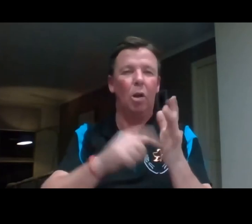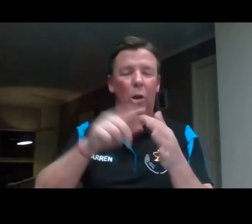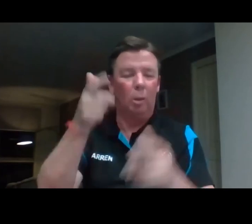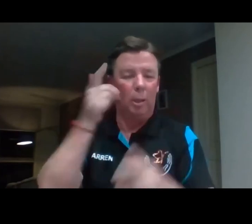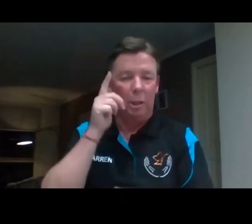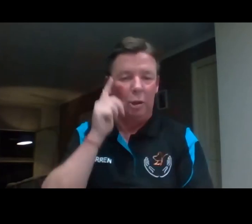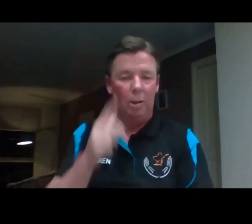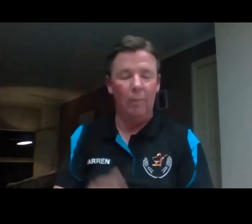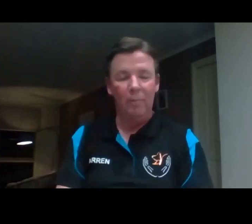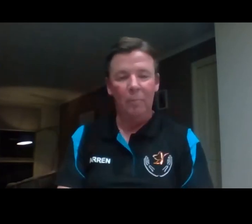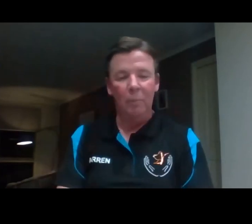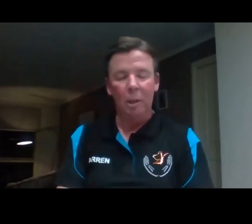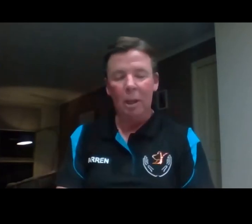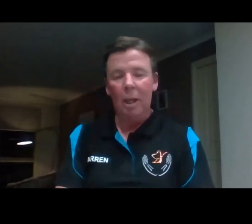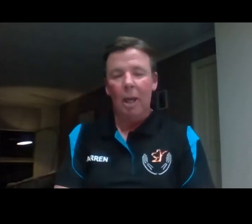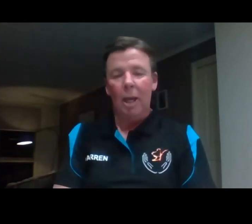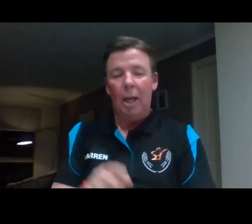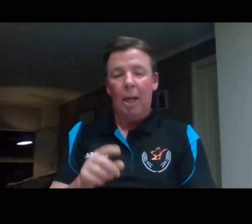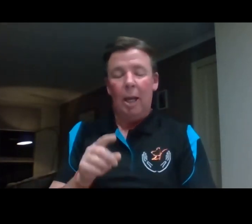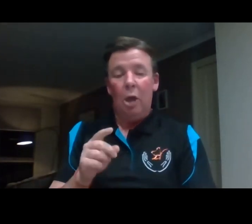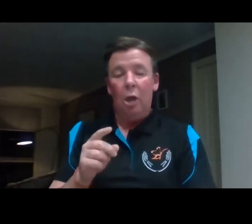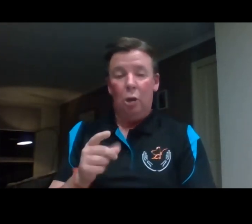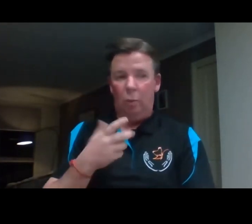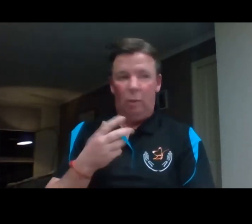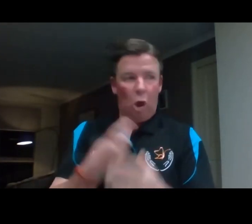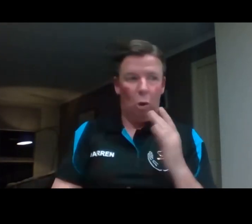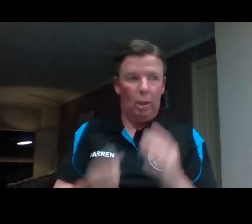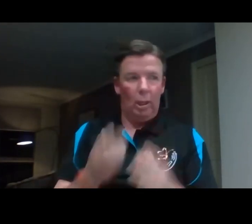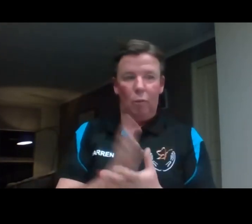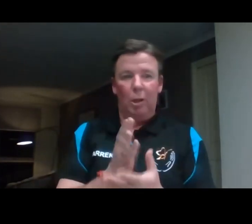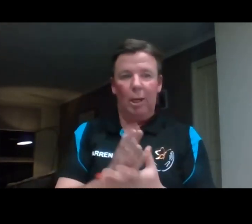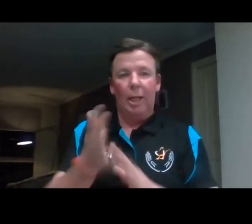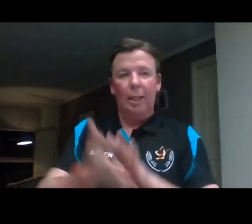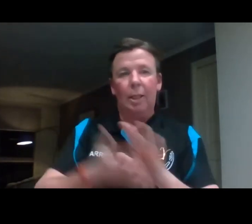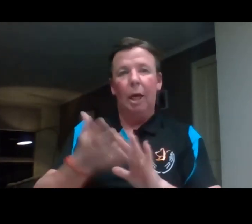I was learning to become an Auslan teacher.